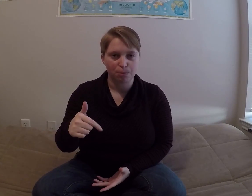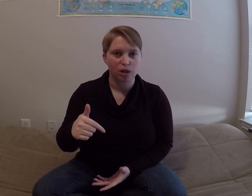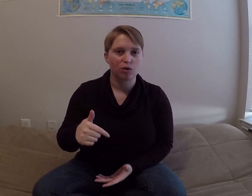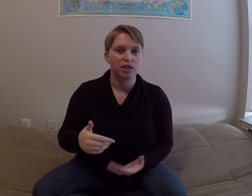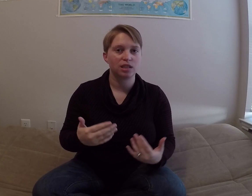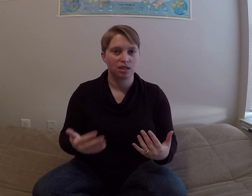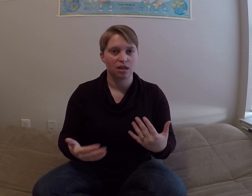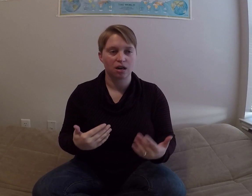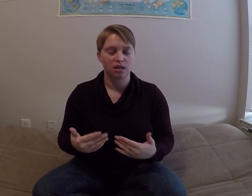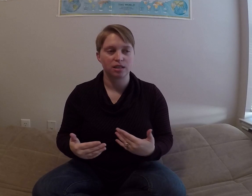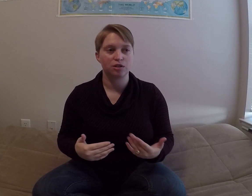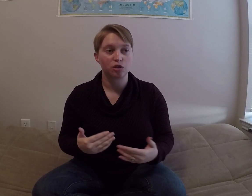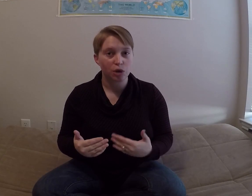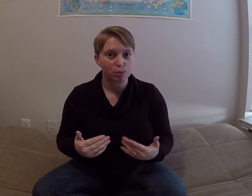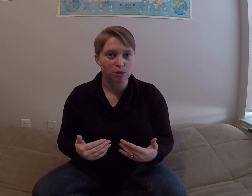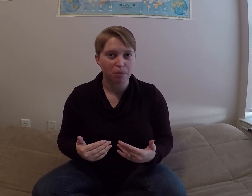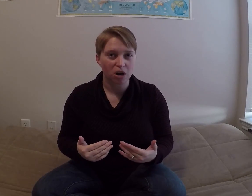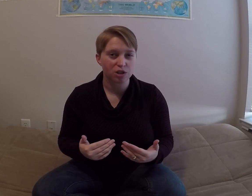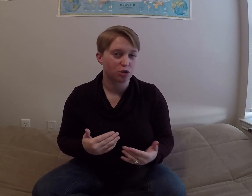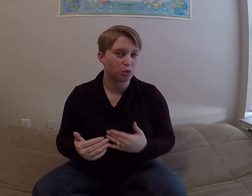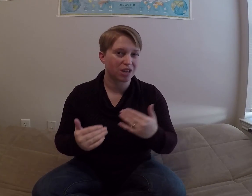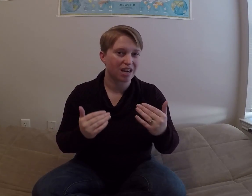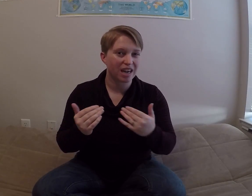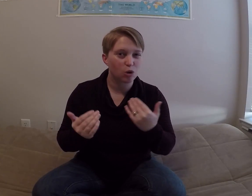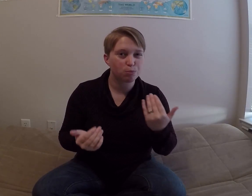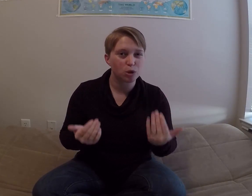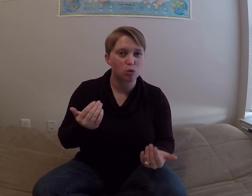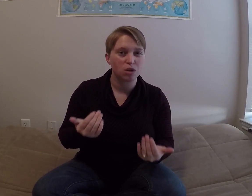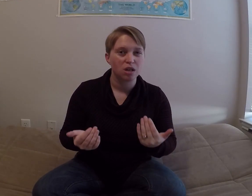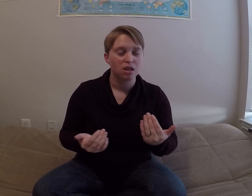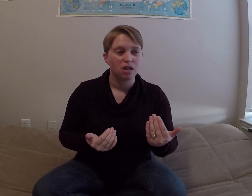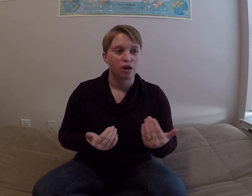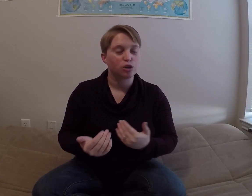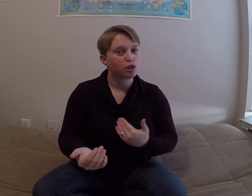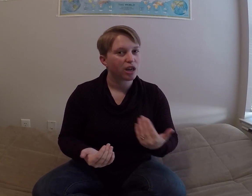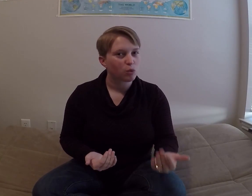below in the description box to kinda help you understand